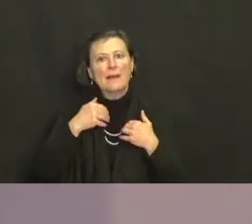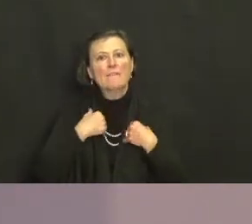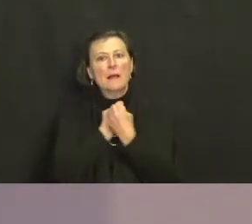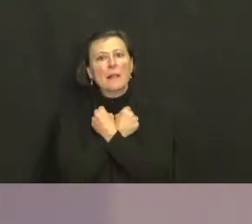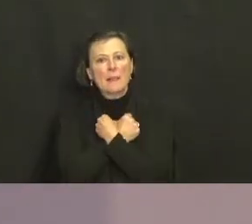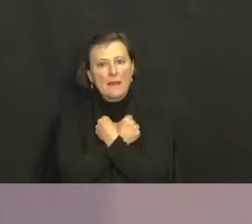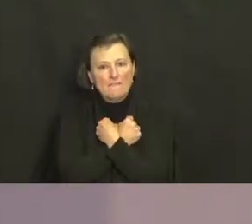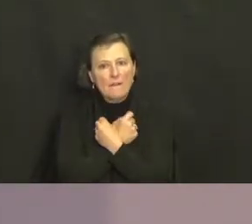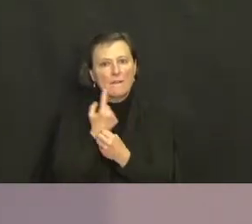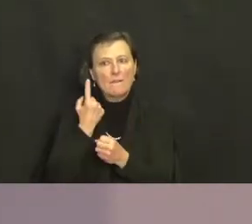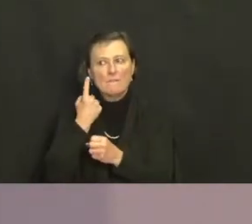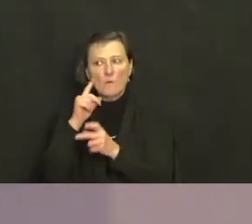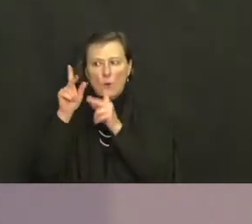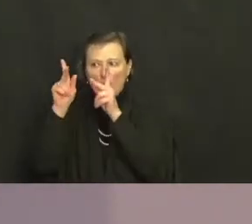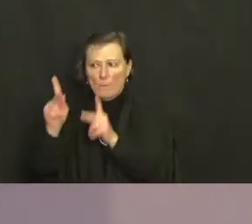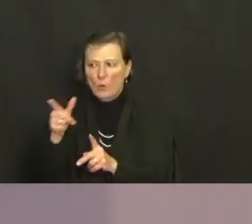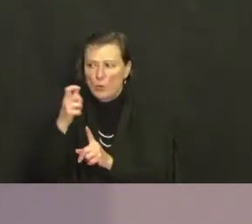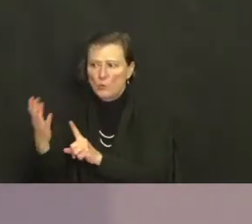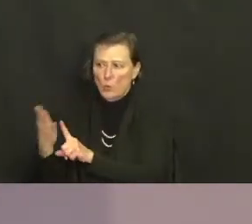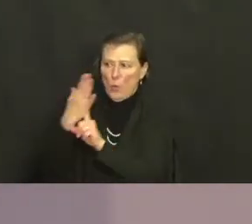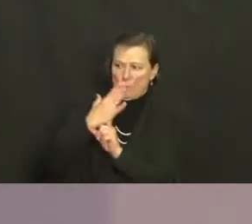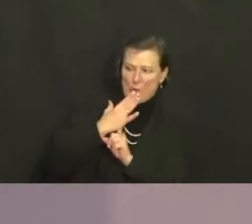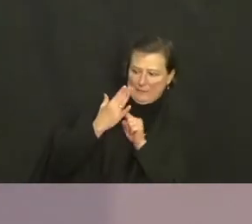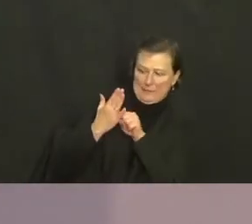and a belief in divine justice.